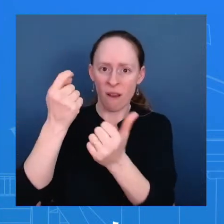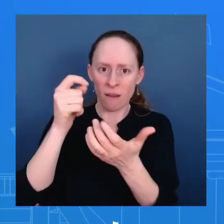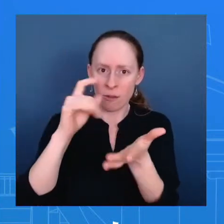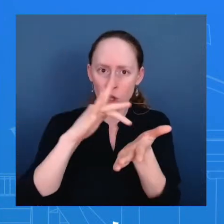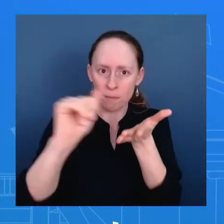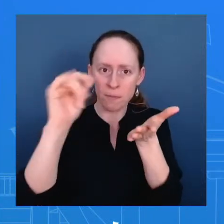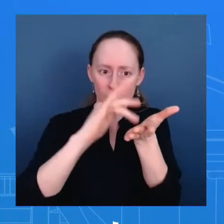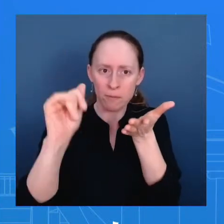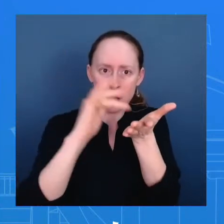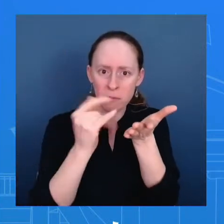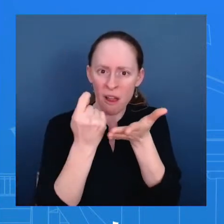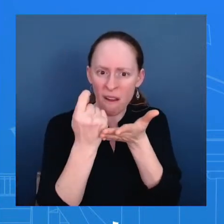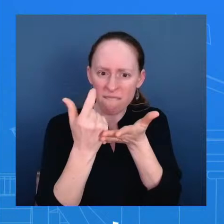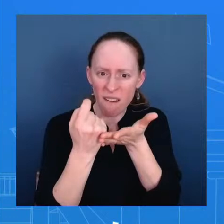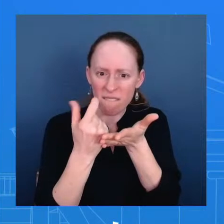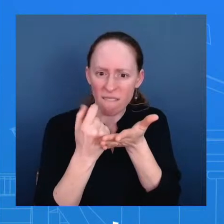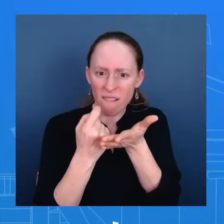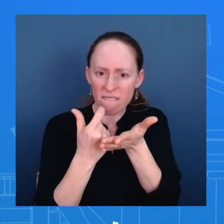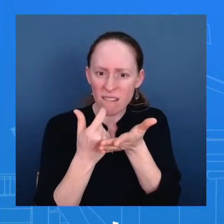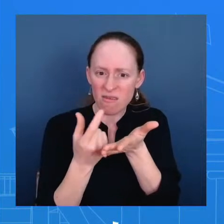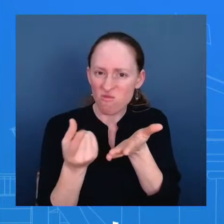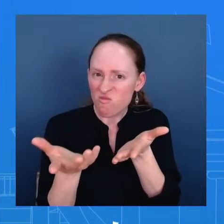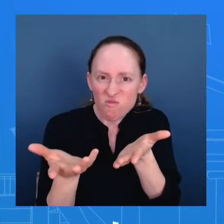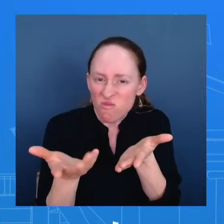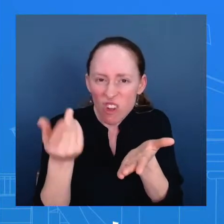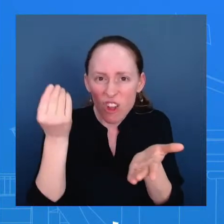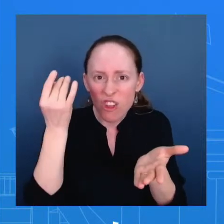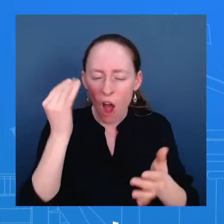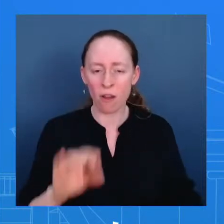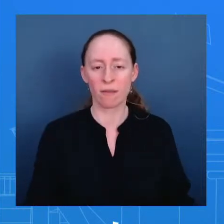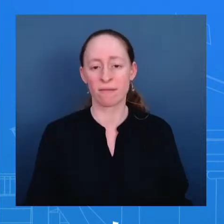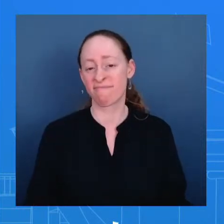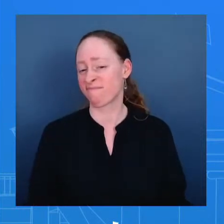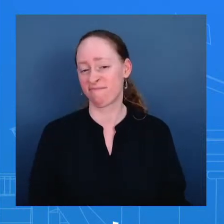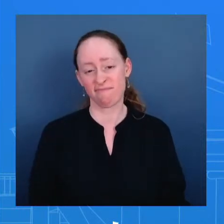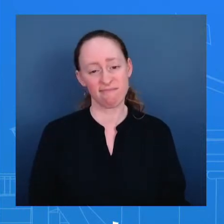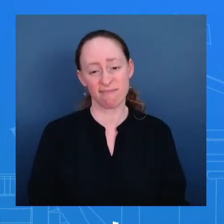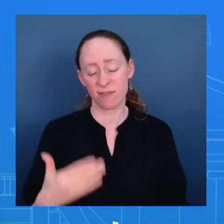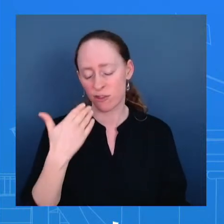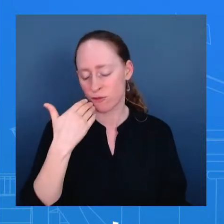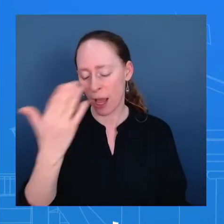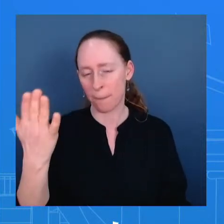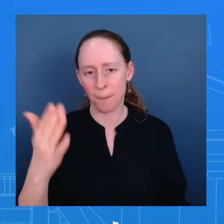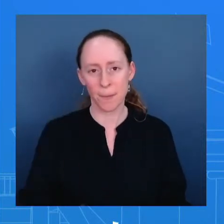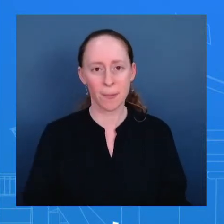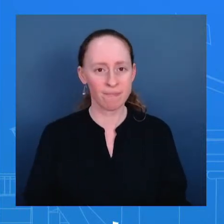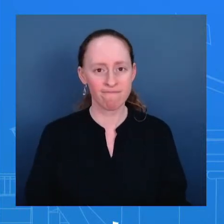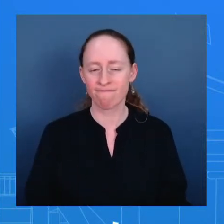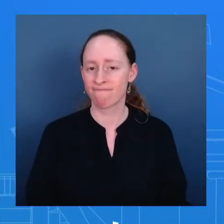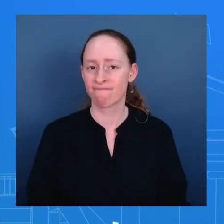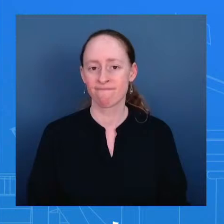And, you know, the President, as you know, has been the most progressive,